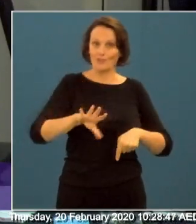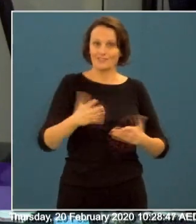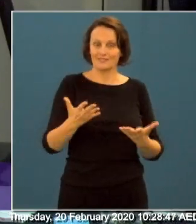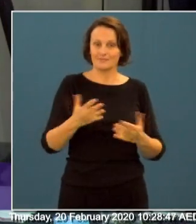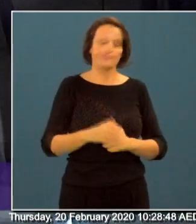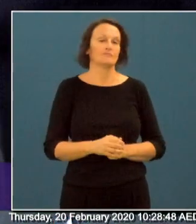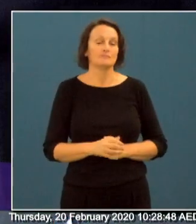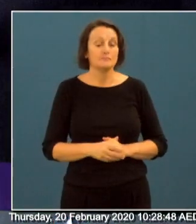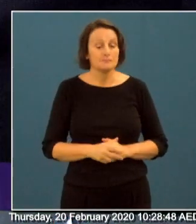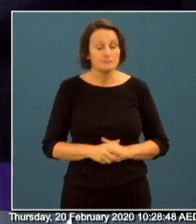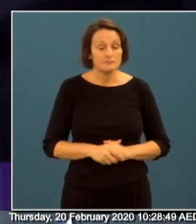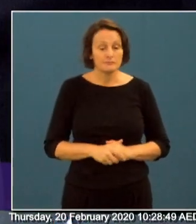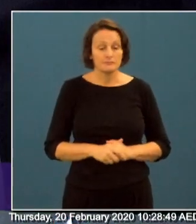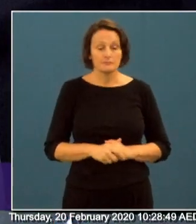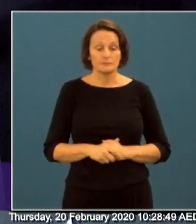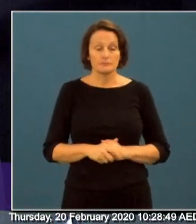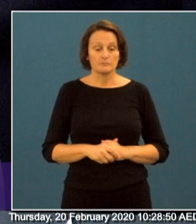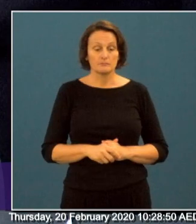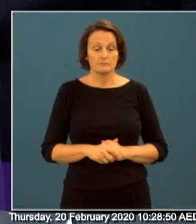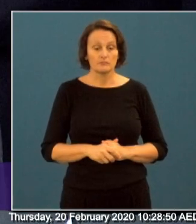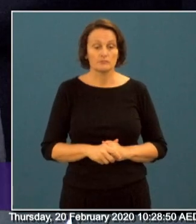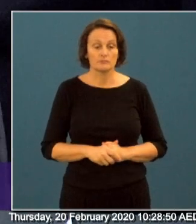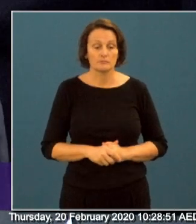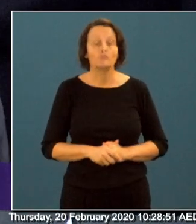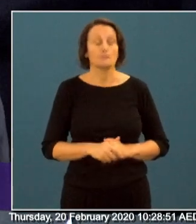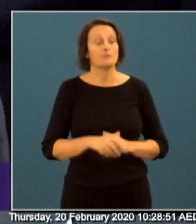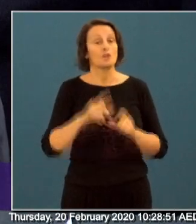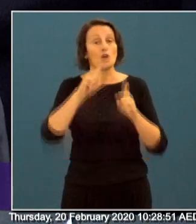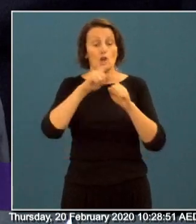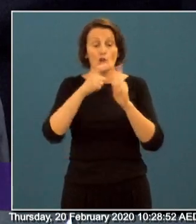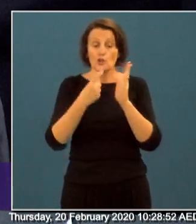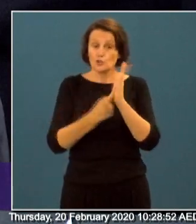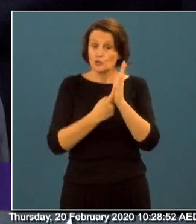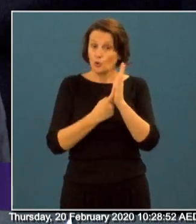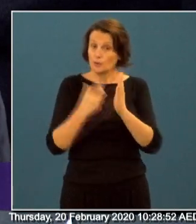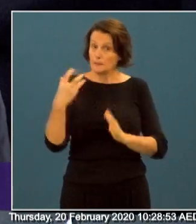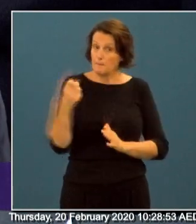It is if you wish to be a —